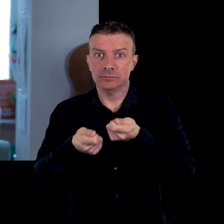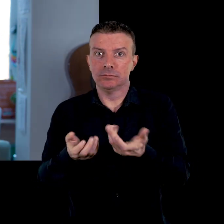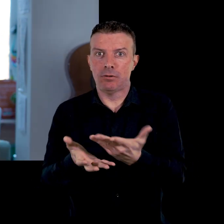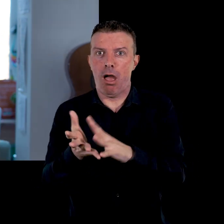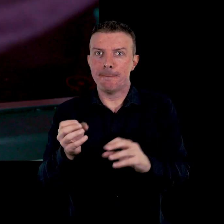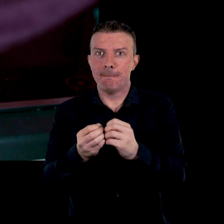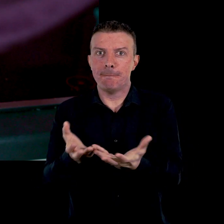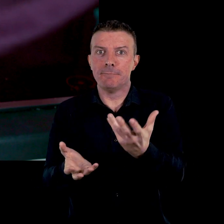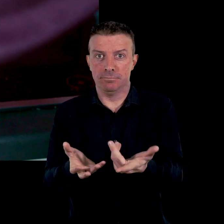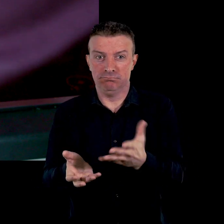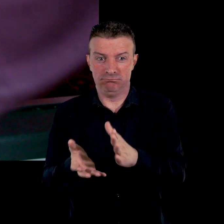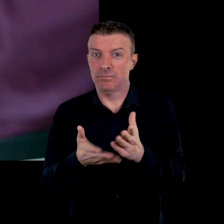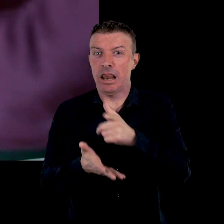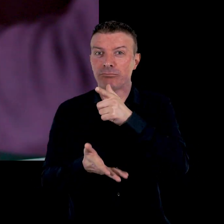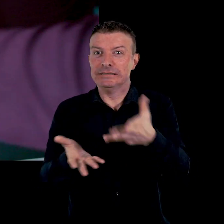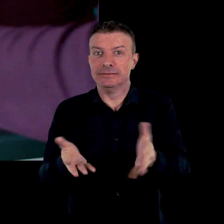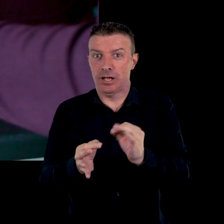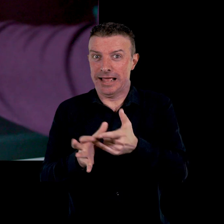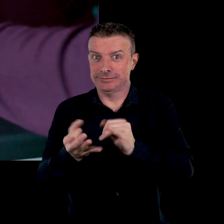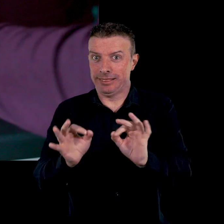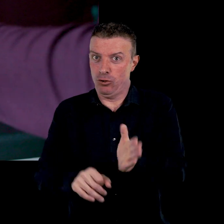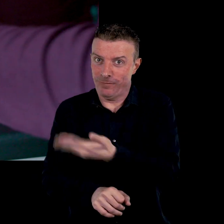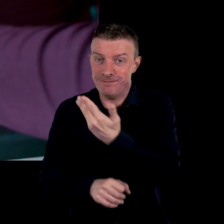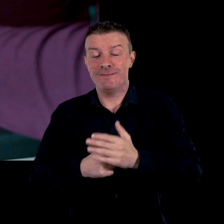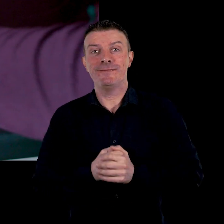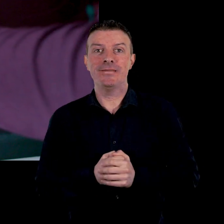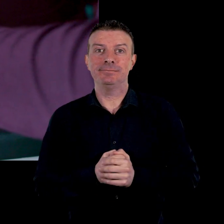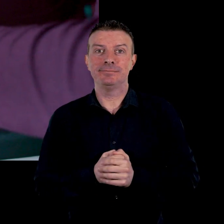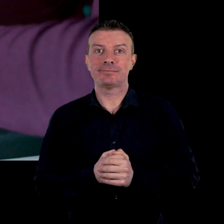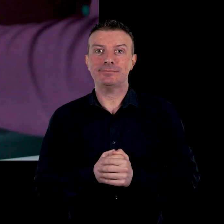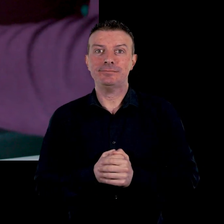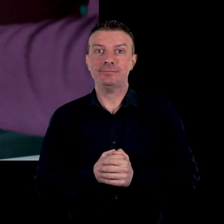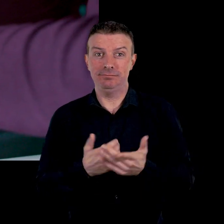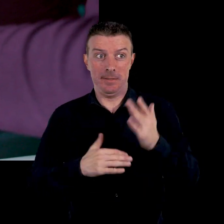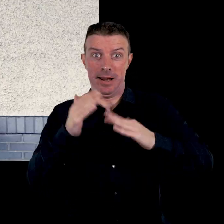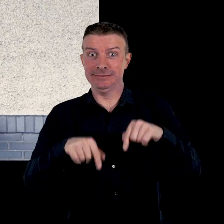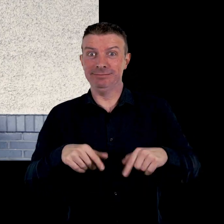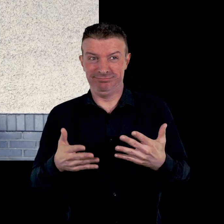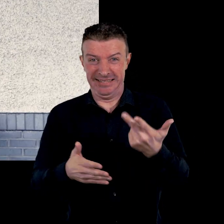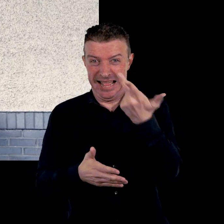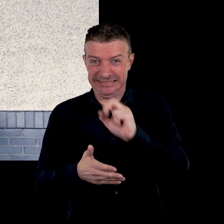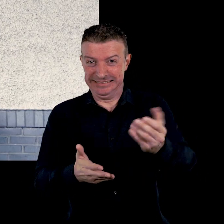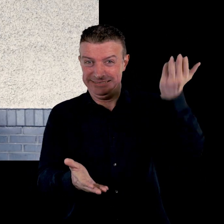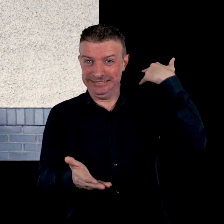We also have an induction hob, which is electric again, no gas. This building was built in the '80s.